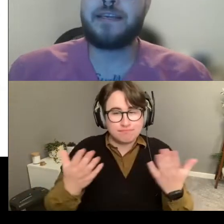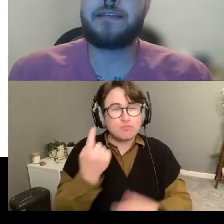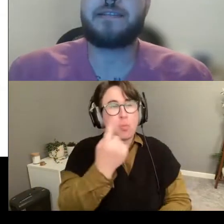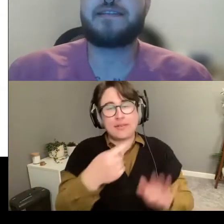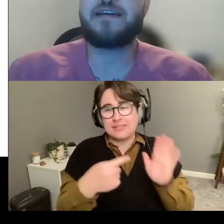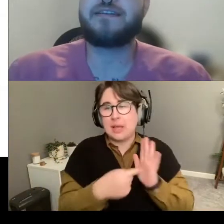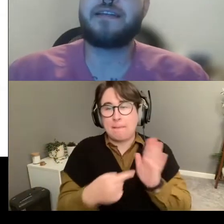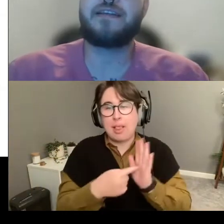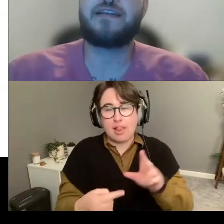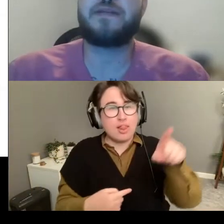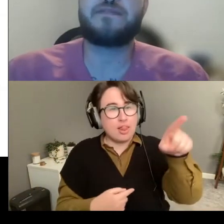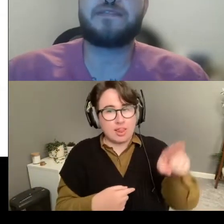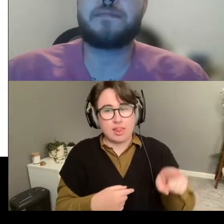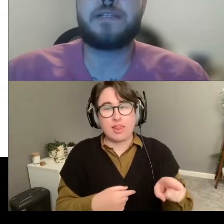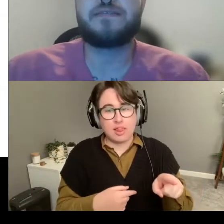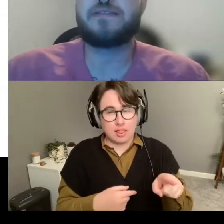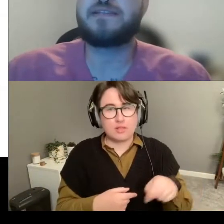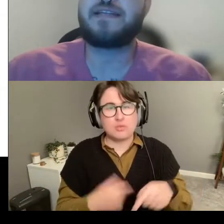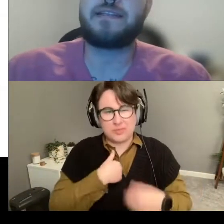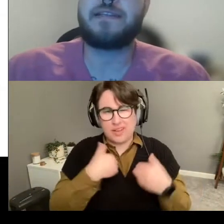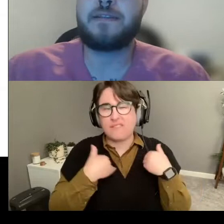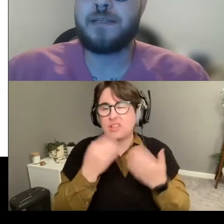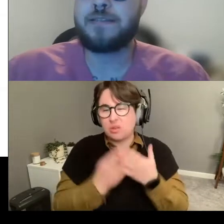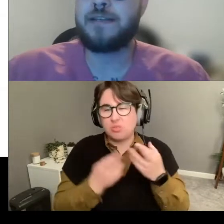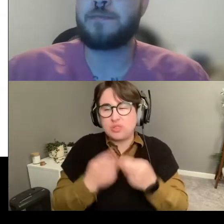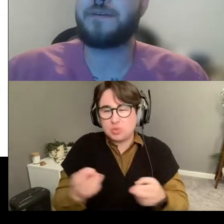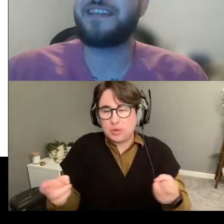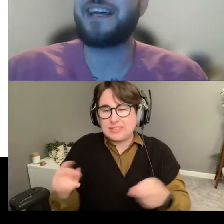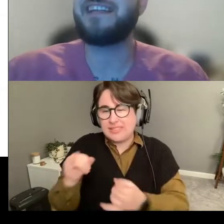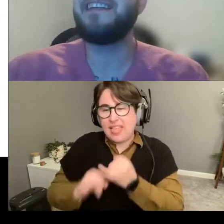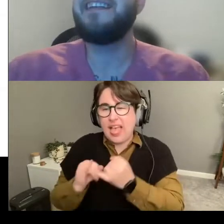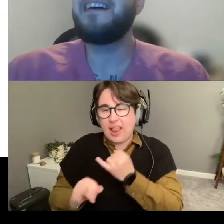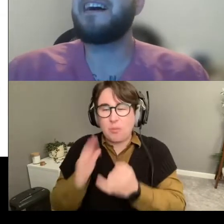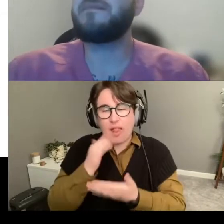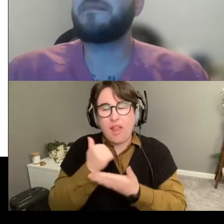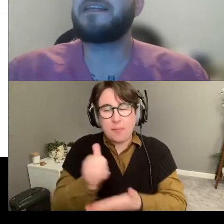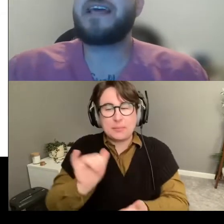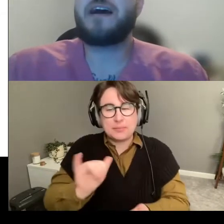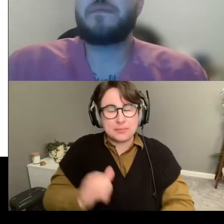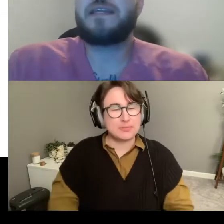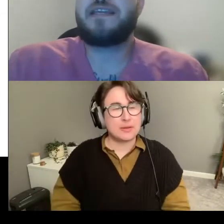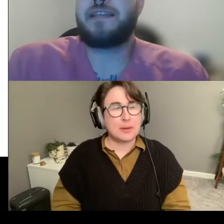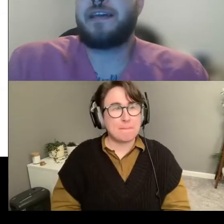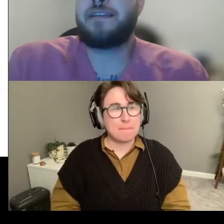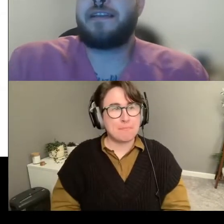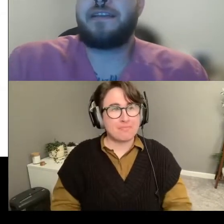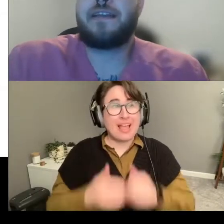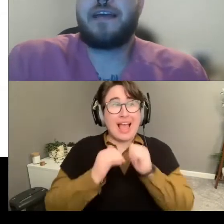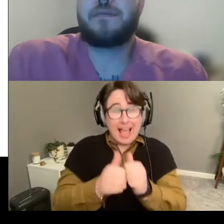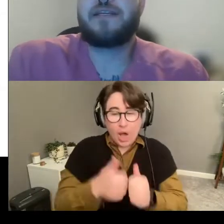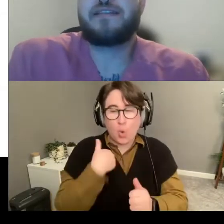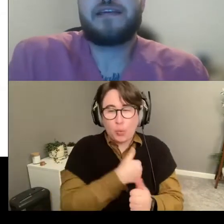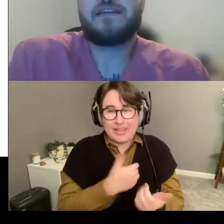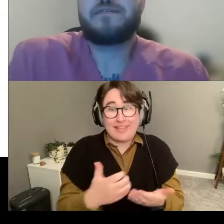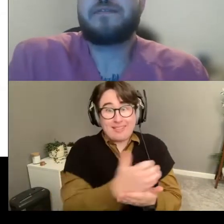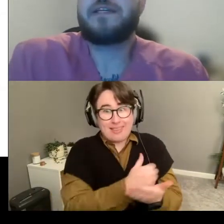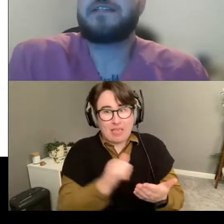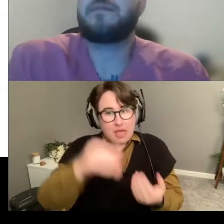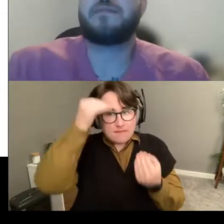that exist out there, and we have some resources at the end of this to help with that, is how we get that data and how we get that information